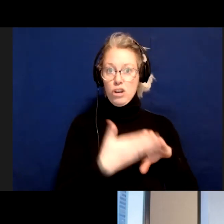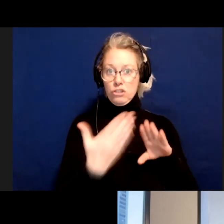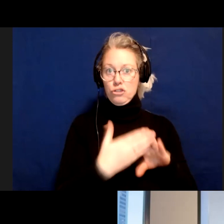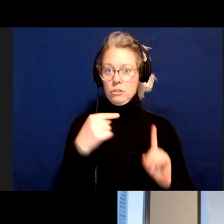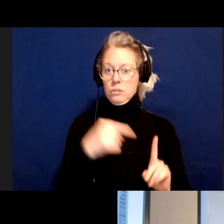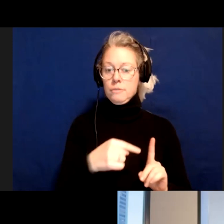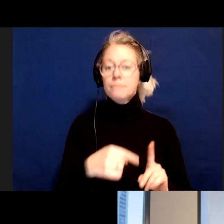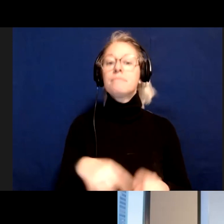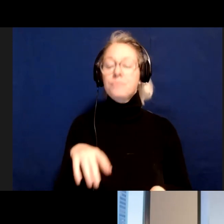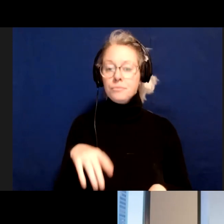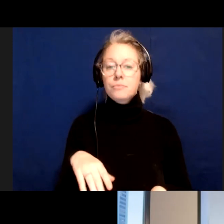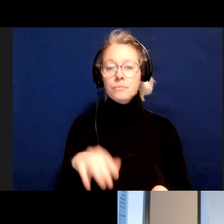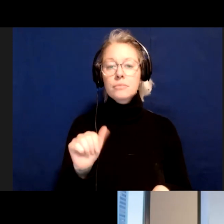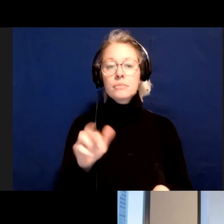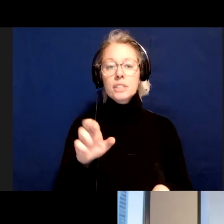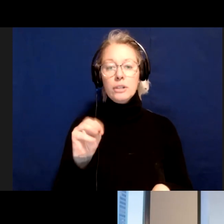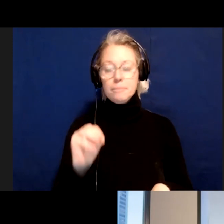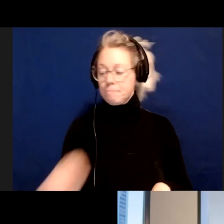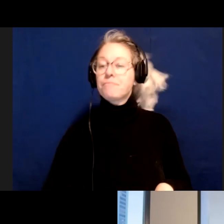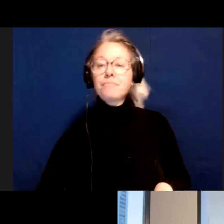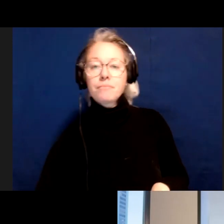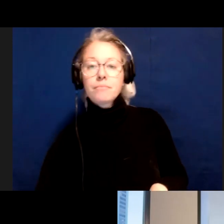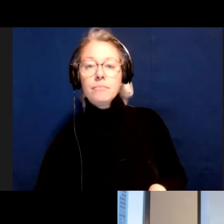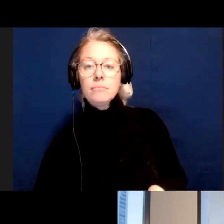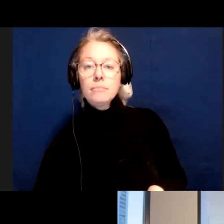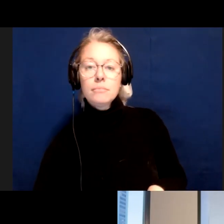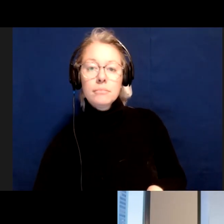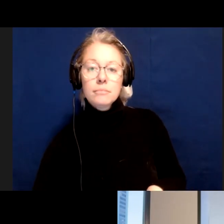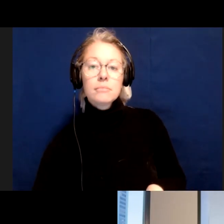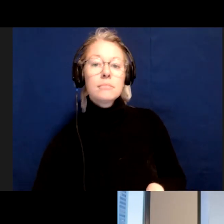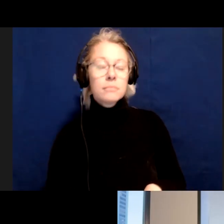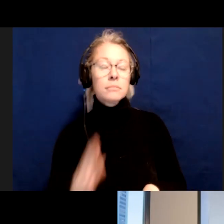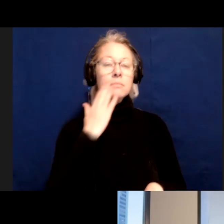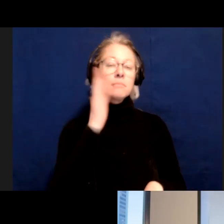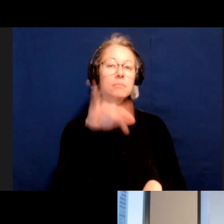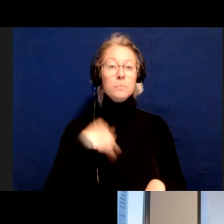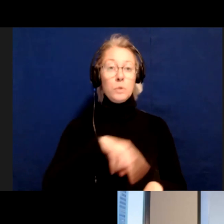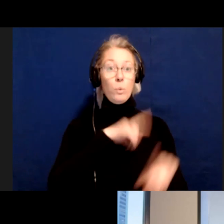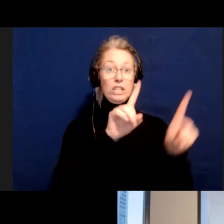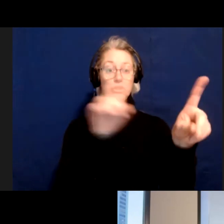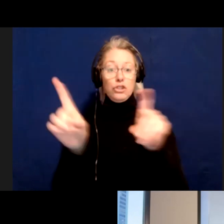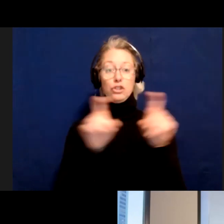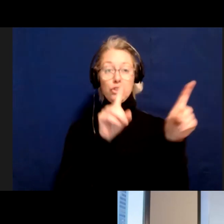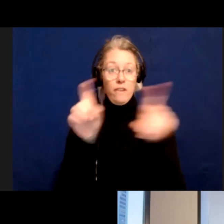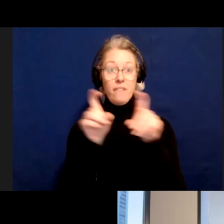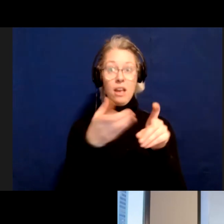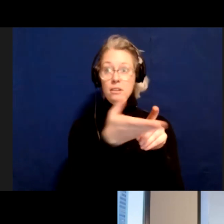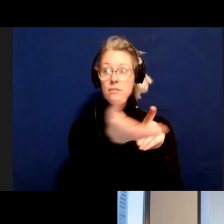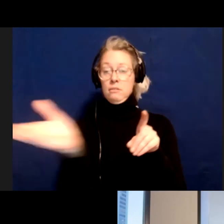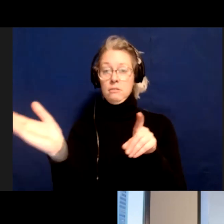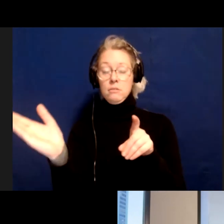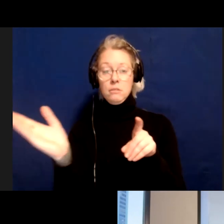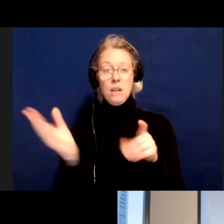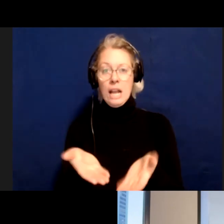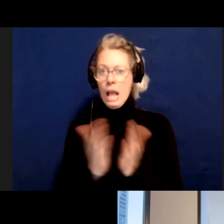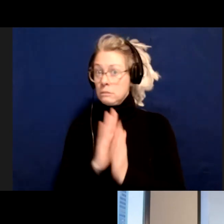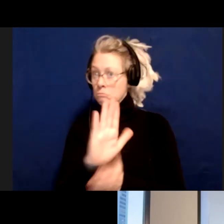did a survey of our clients and their responses to that process, and actually overwhelmingly